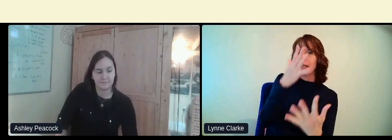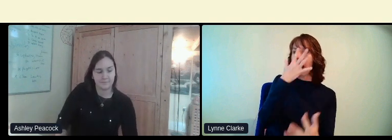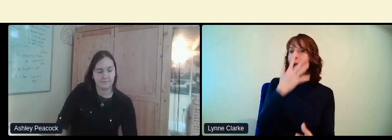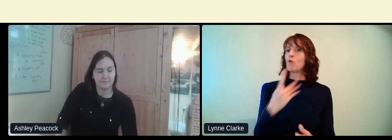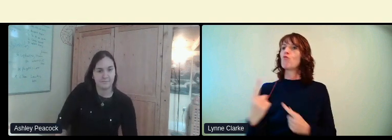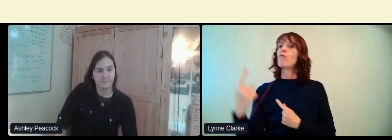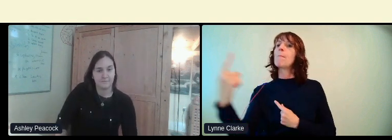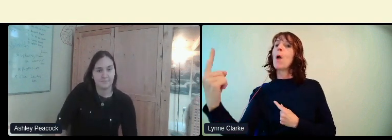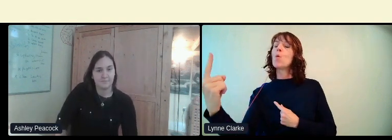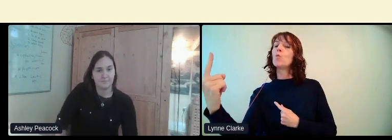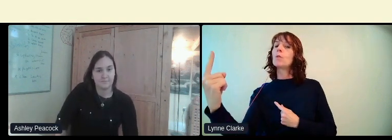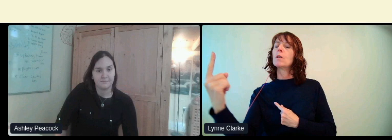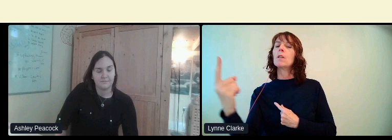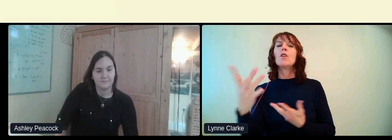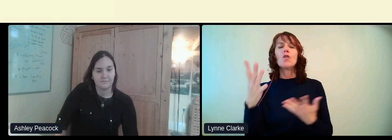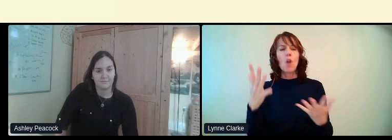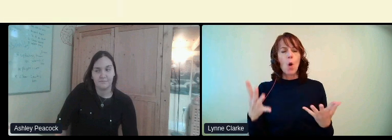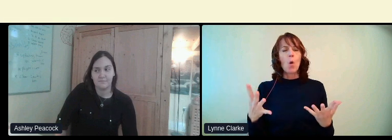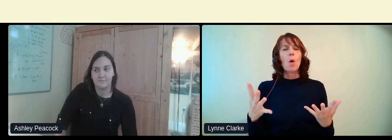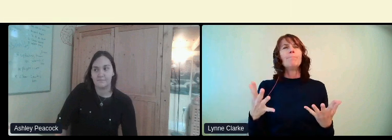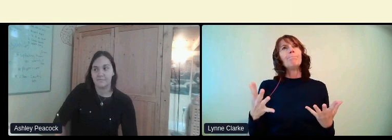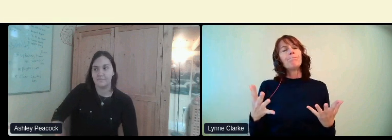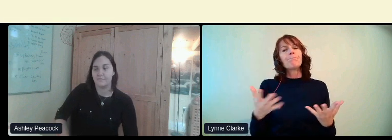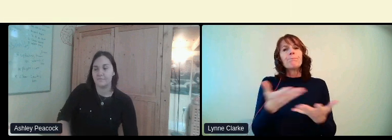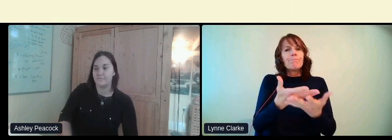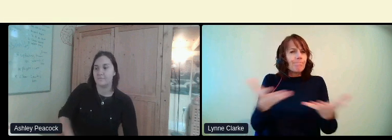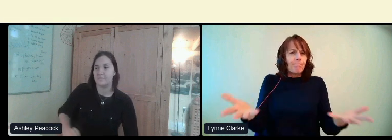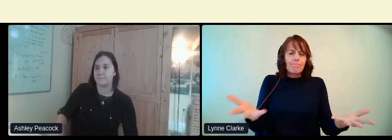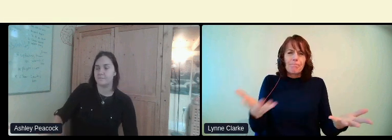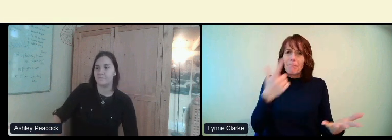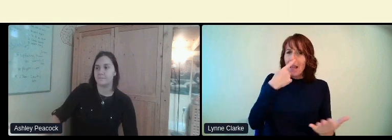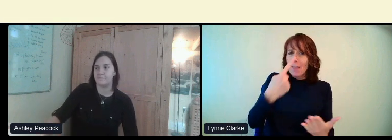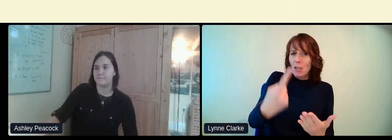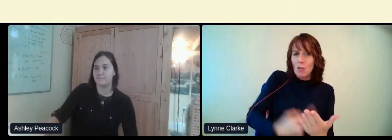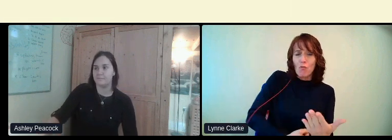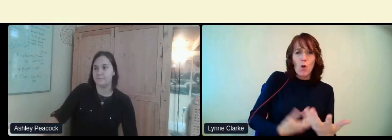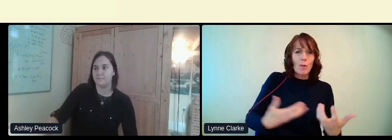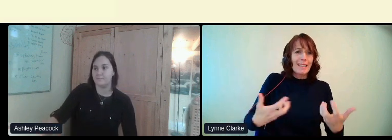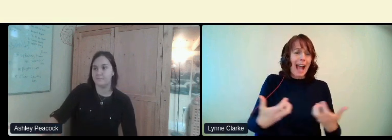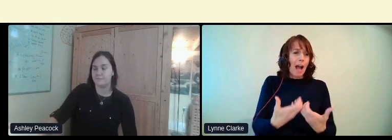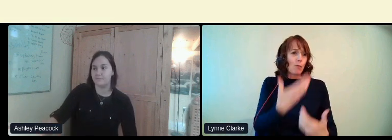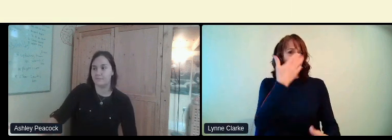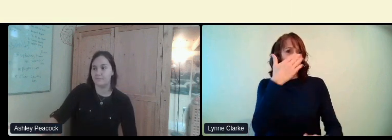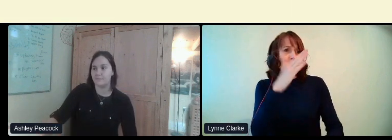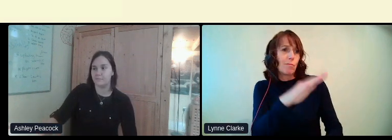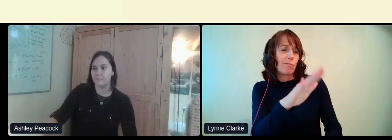are there any rules around how to address different people in different roles and status?